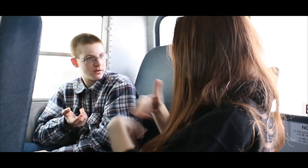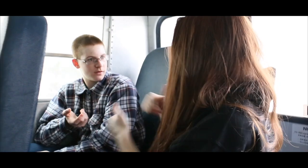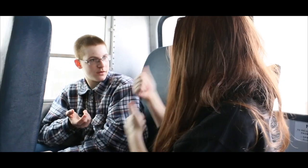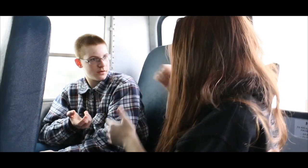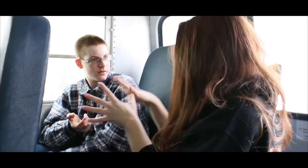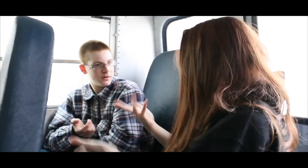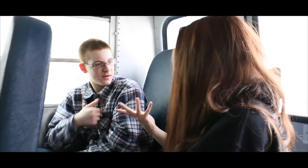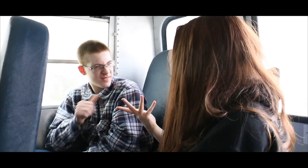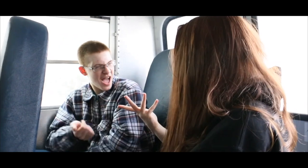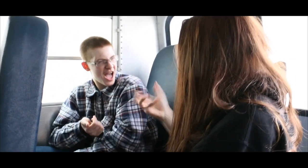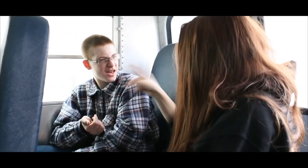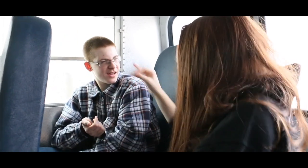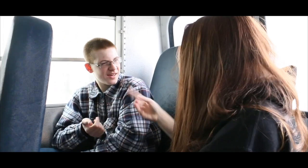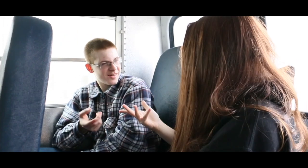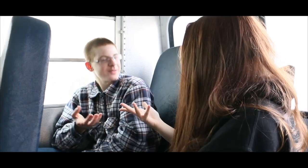How could you flirt with that girl?! No, I didn’t. Yes, you did.